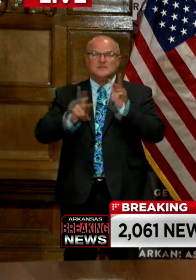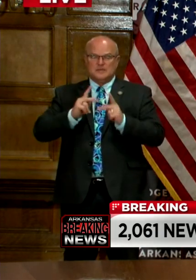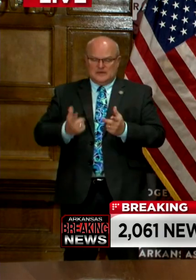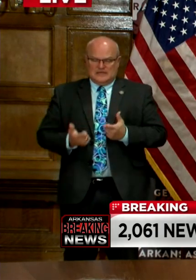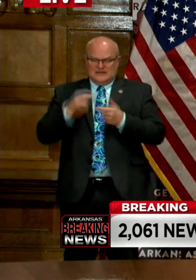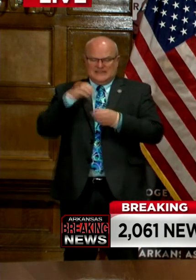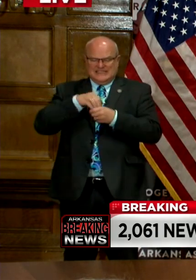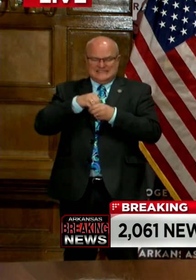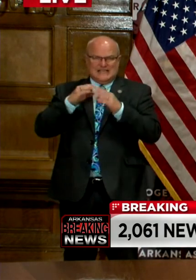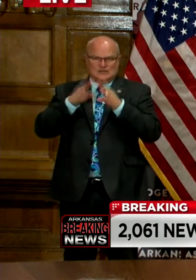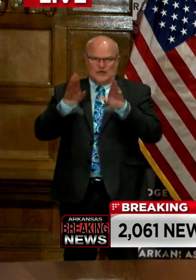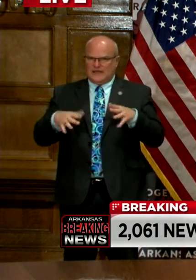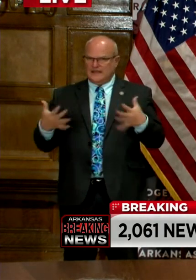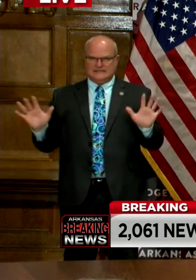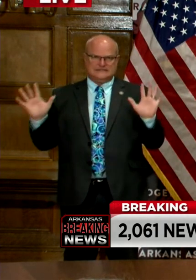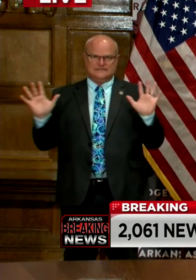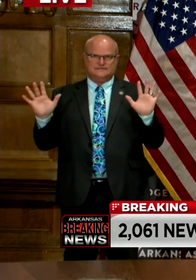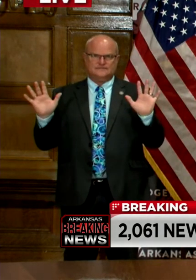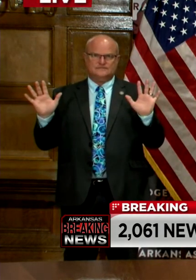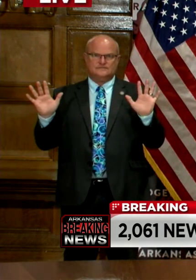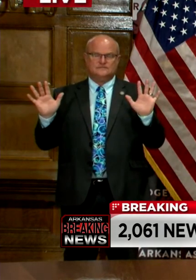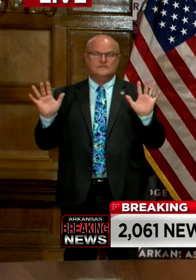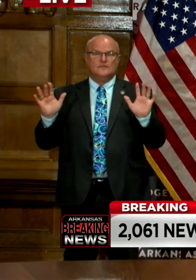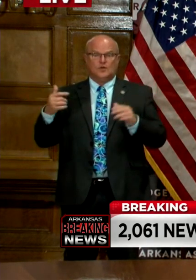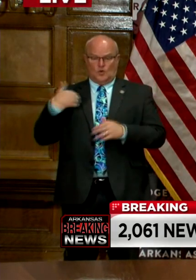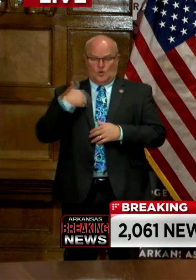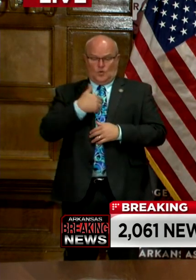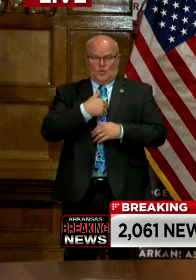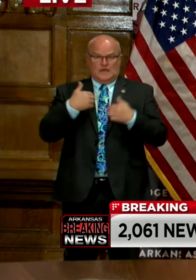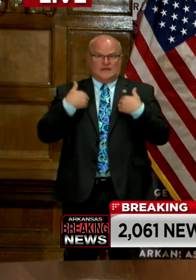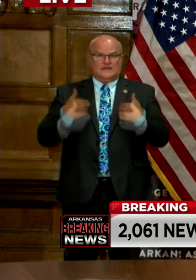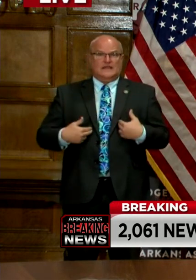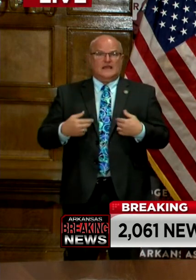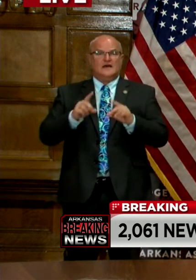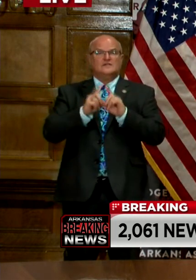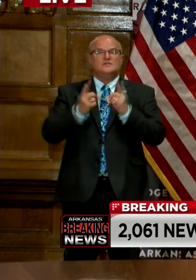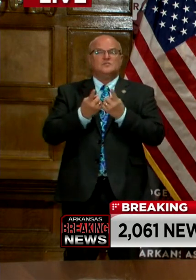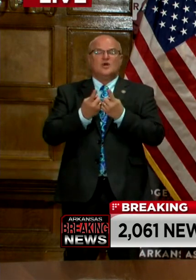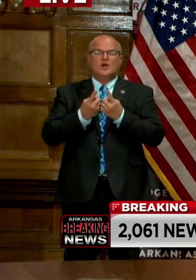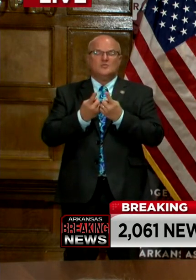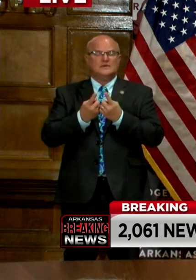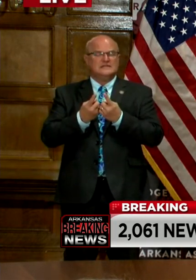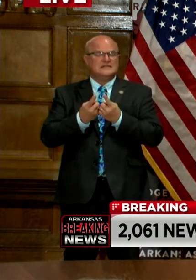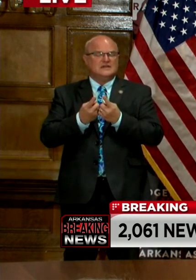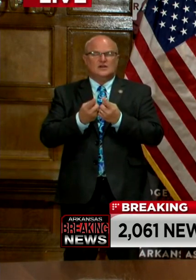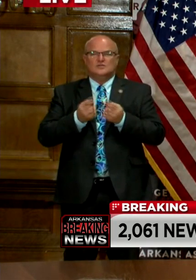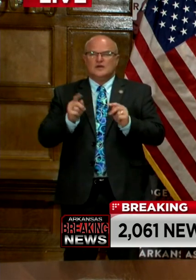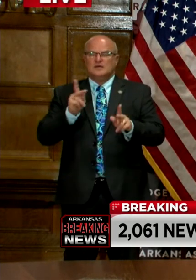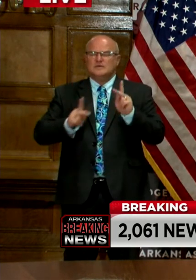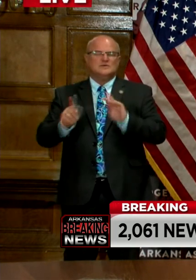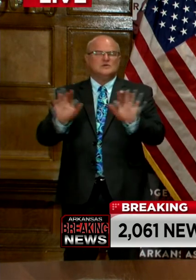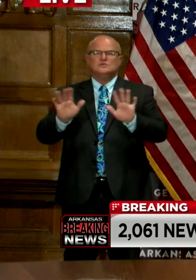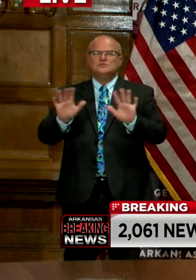FAMILY-CENTERED THANKSGIVING, LESS THAN 10 PEOPLE AND PREFERABLY JUST THE PEOPLE LIVING IN YOUR HOME AT THAT TIME.